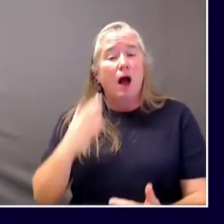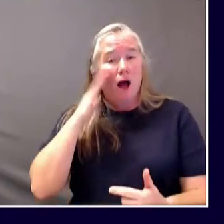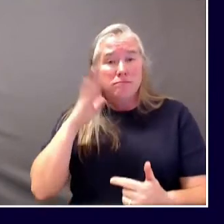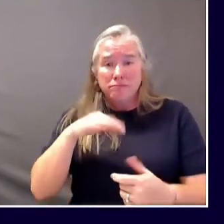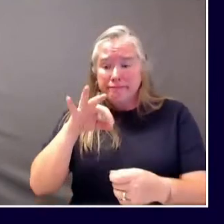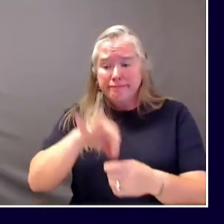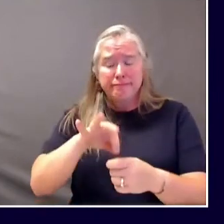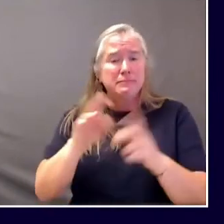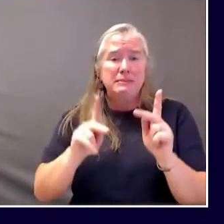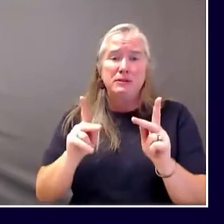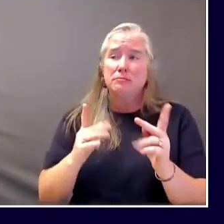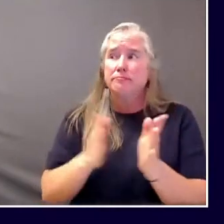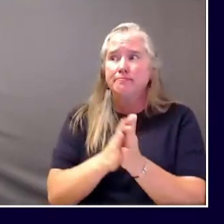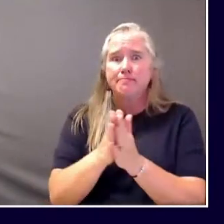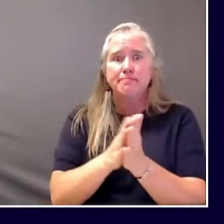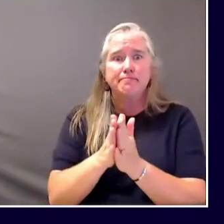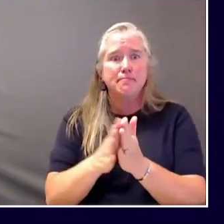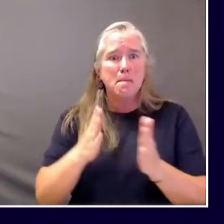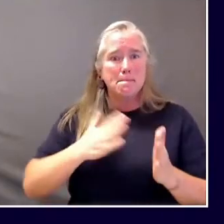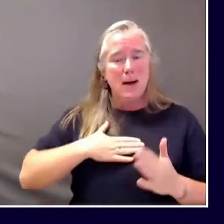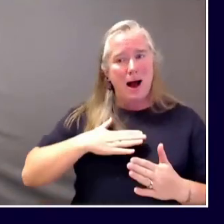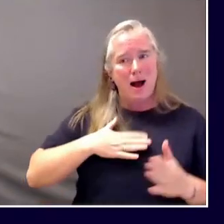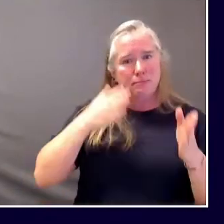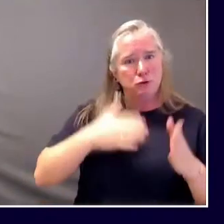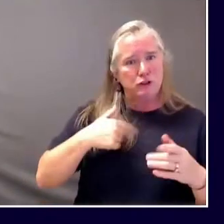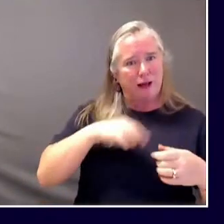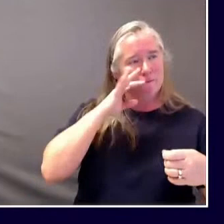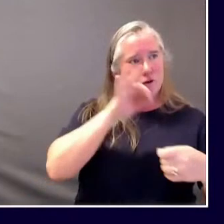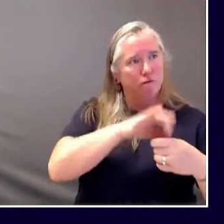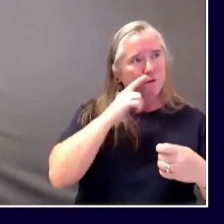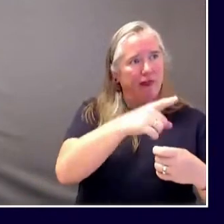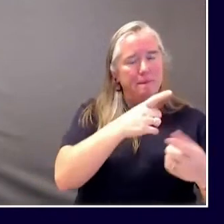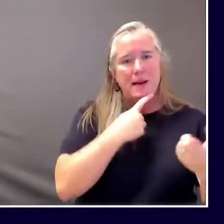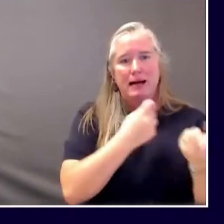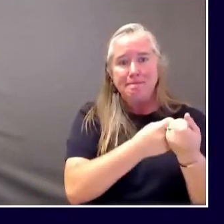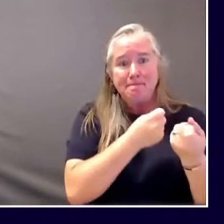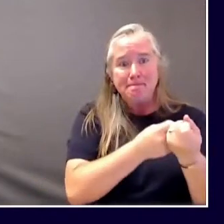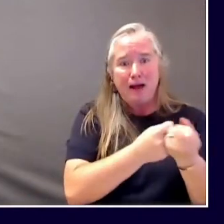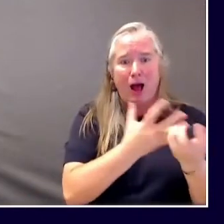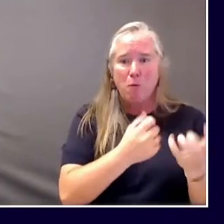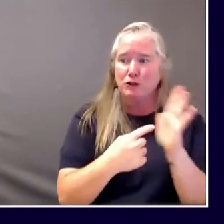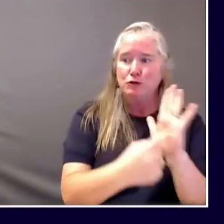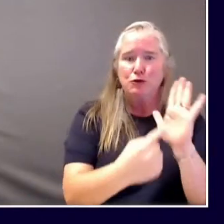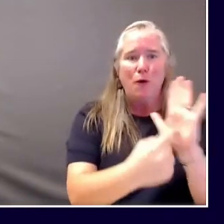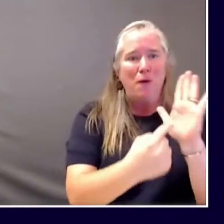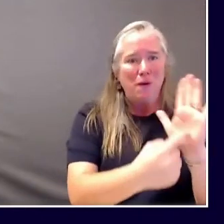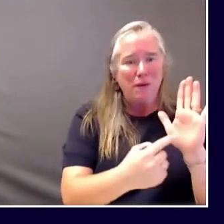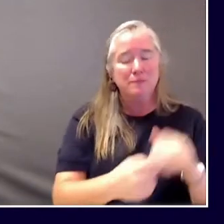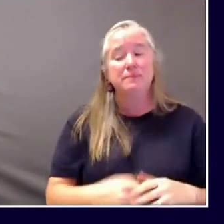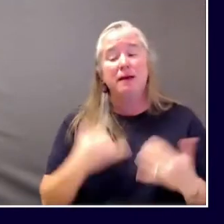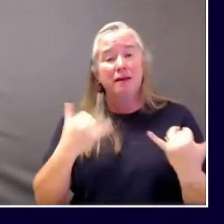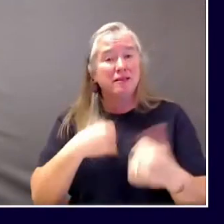kinds of ways and